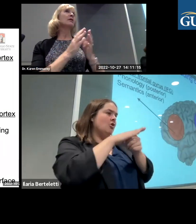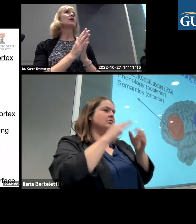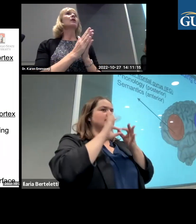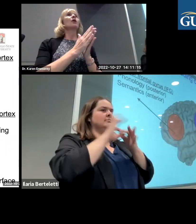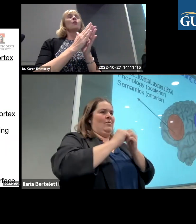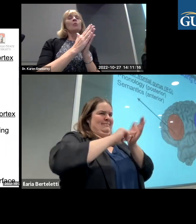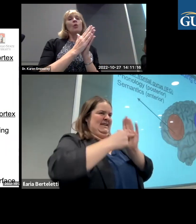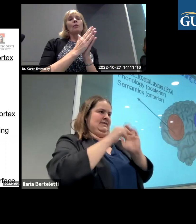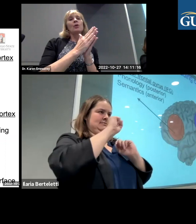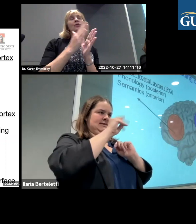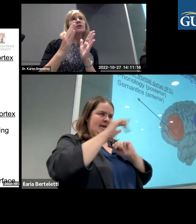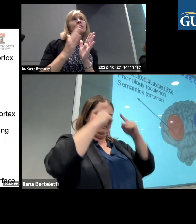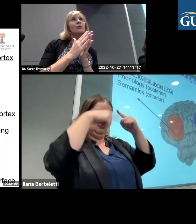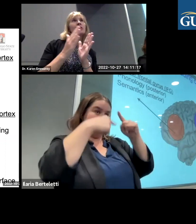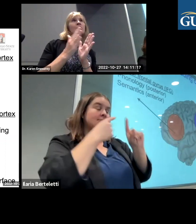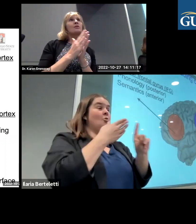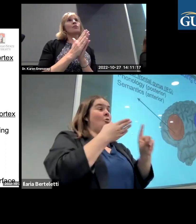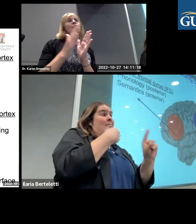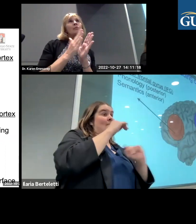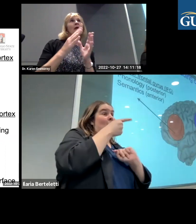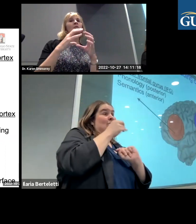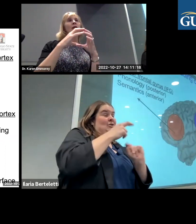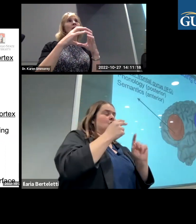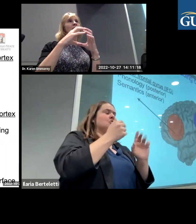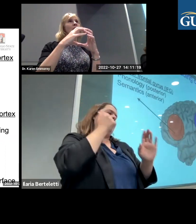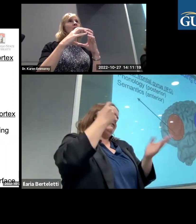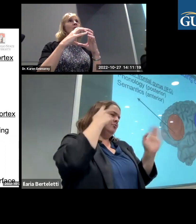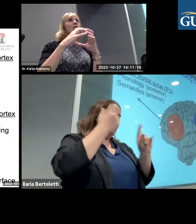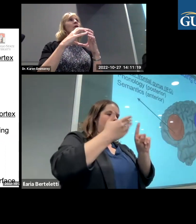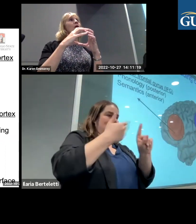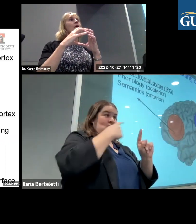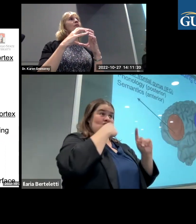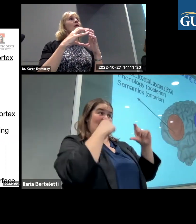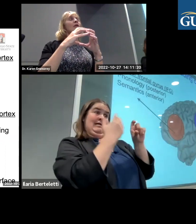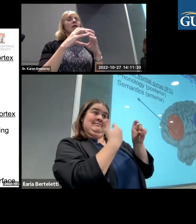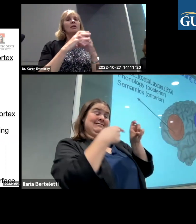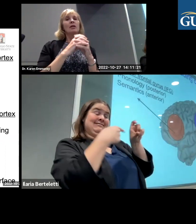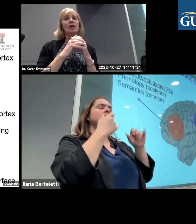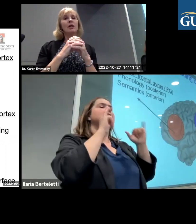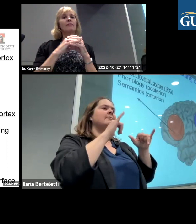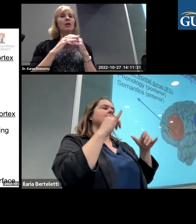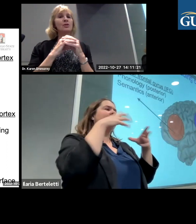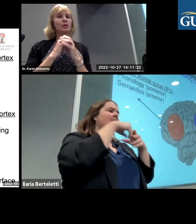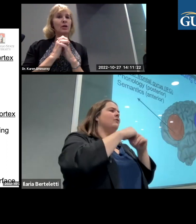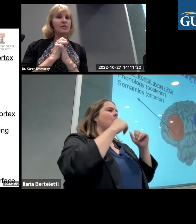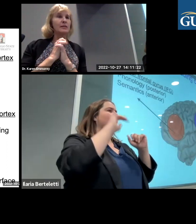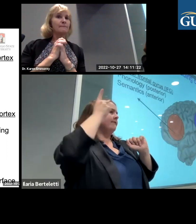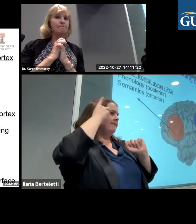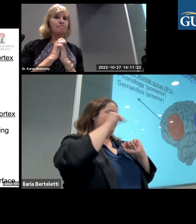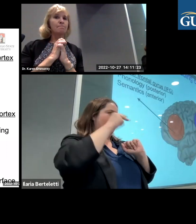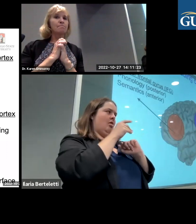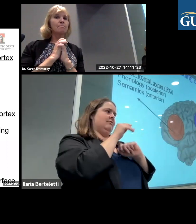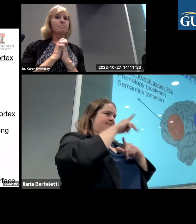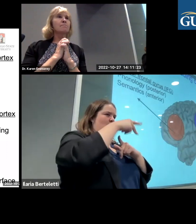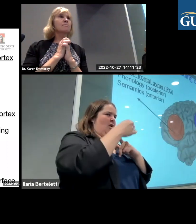and then the blue Circle. There is the temporal parietal junction. This is the region that is known to be involved in mapping. Uh.